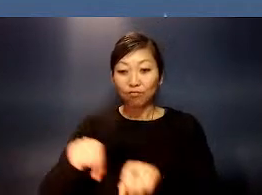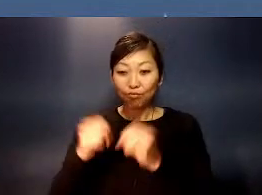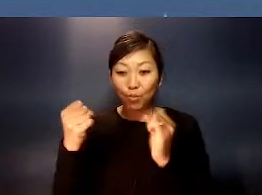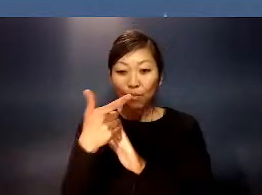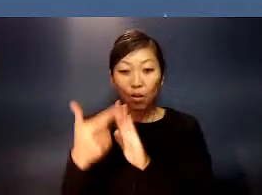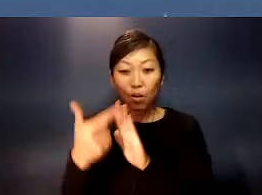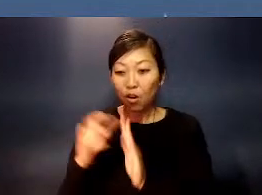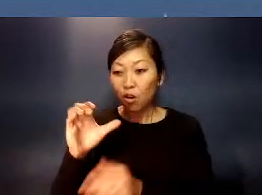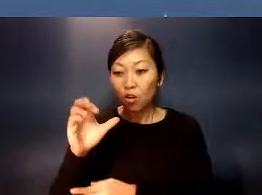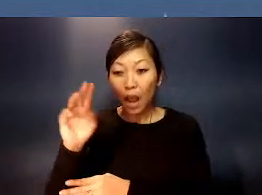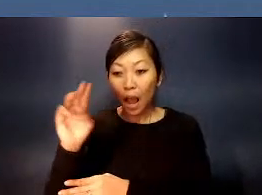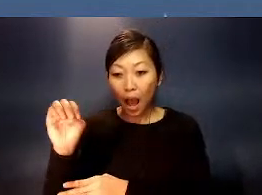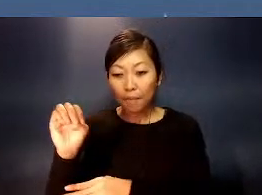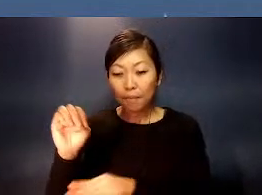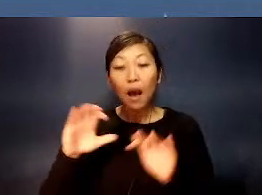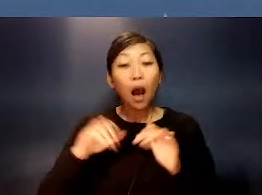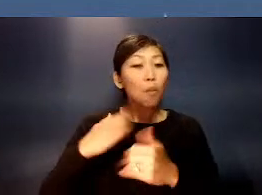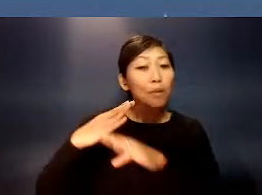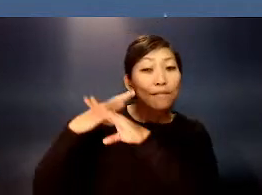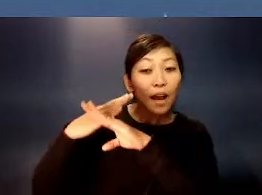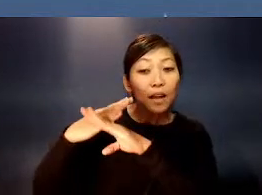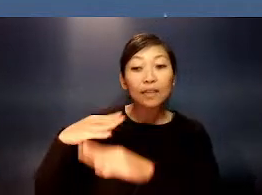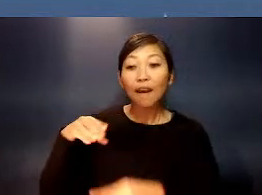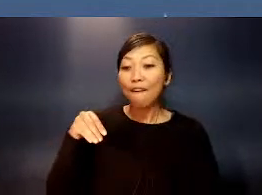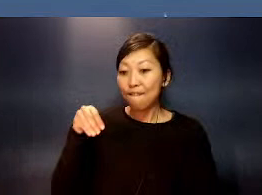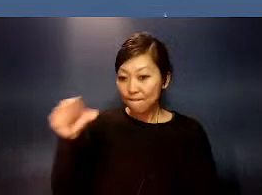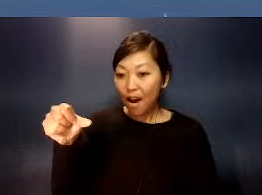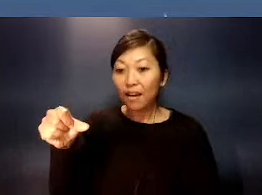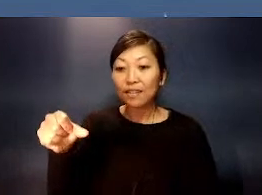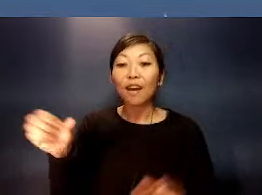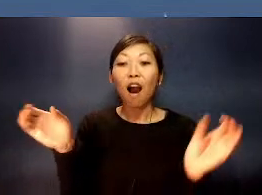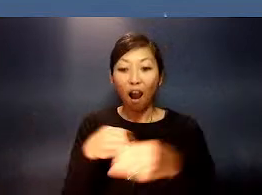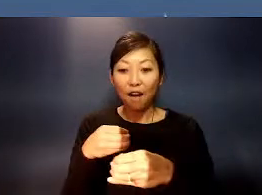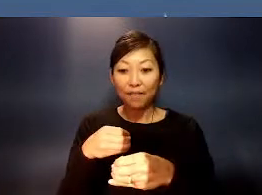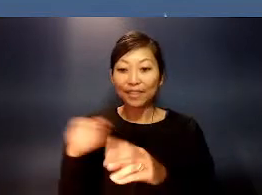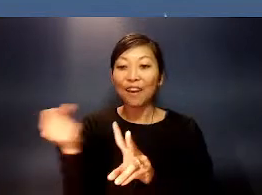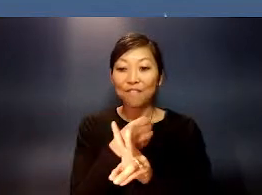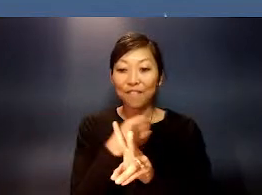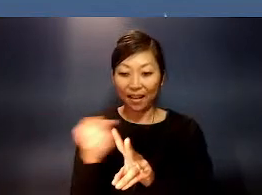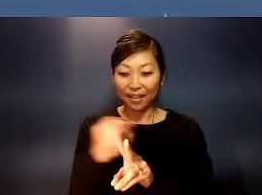COMMUNITY -- YOU KNOW, SUSTAINABLELY SUPPORT THE COMMUNITY EFFORTS THAT ARE GOING ON IN NORTH MINNEAPOLIS